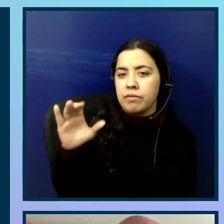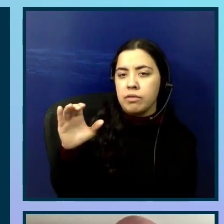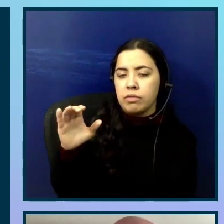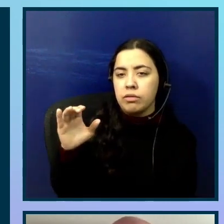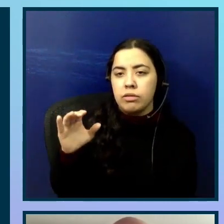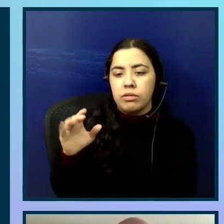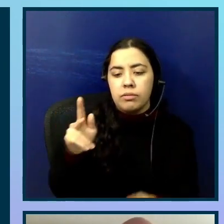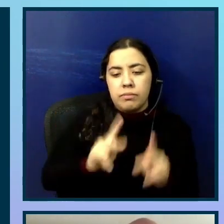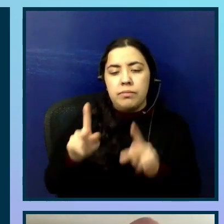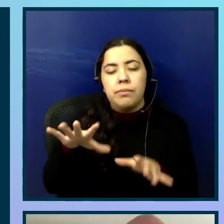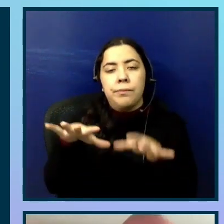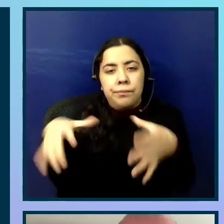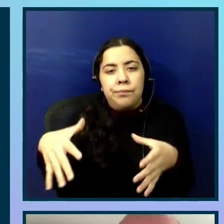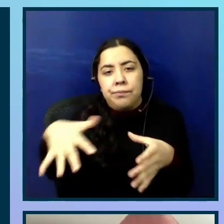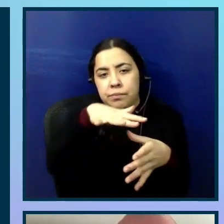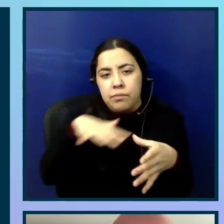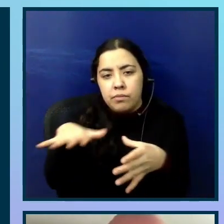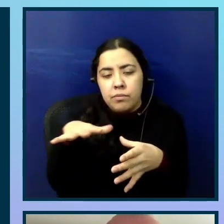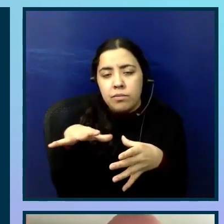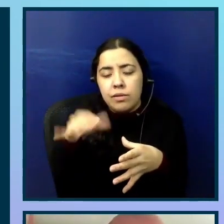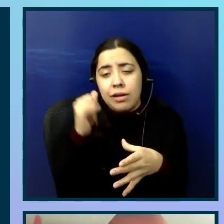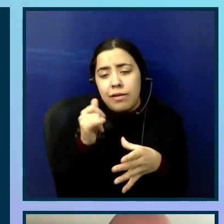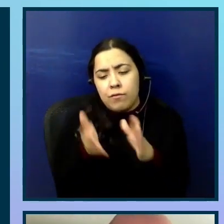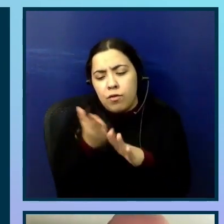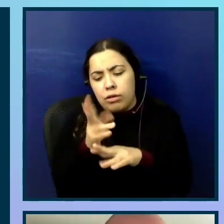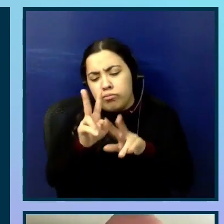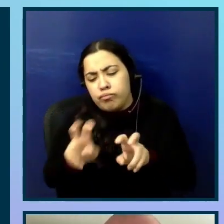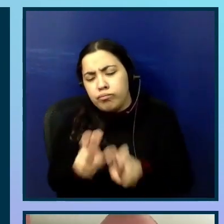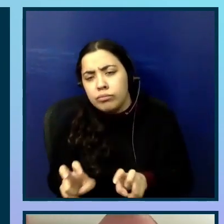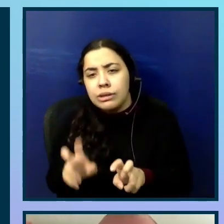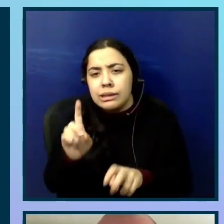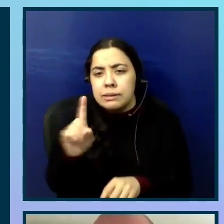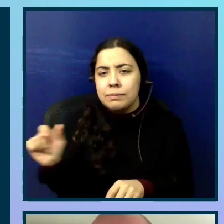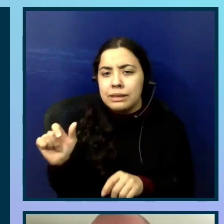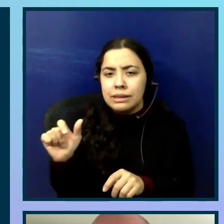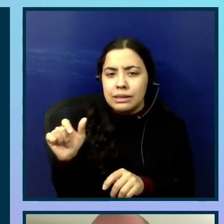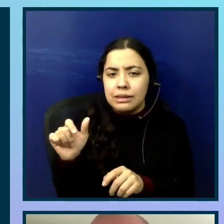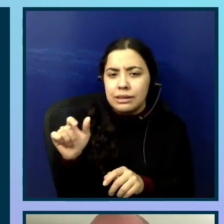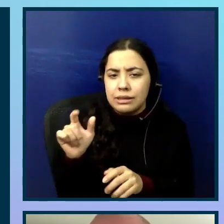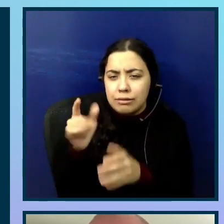And again, there have been some fantastic sessions already touching on this, right the way through.